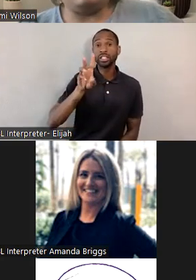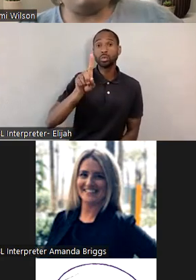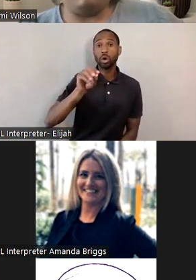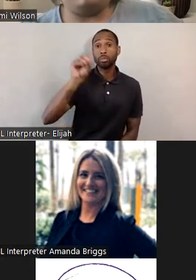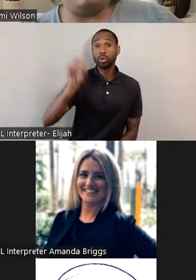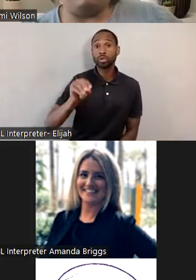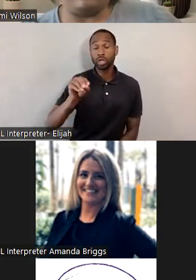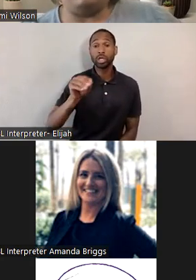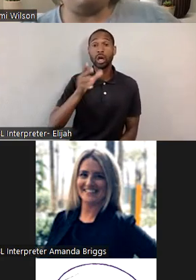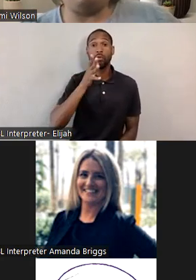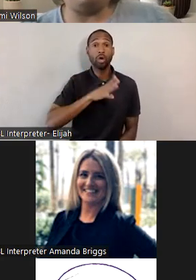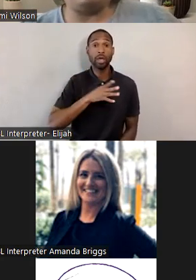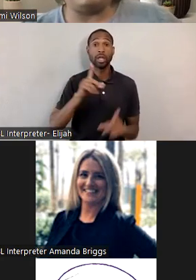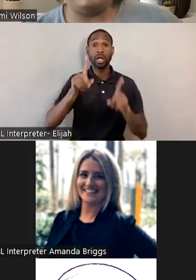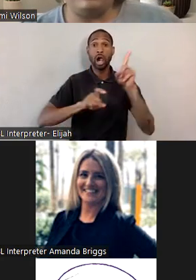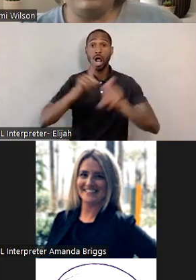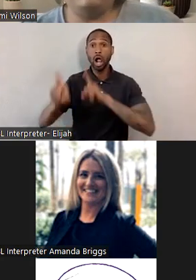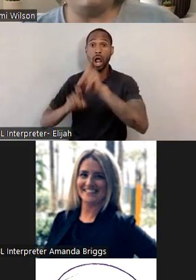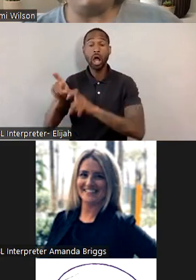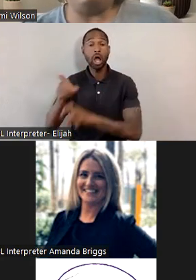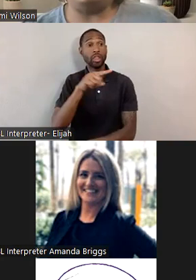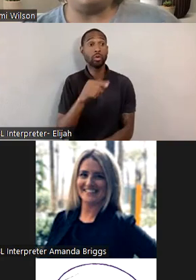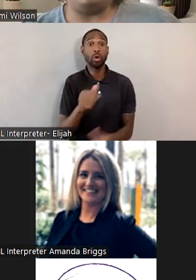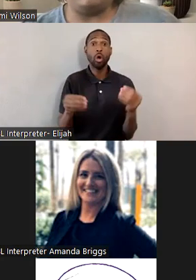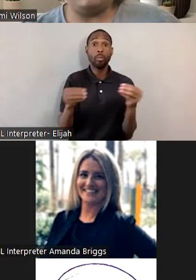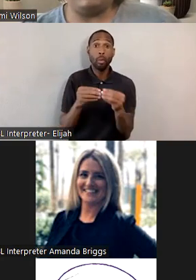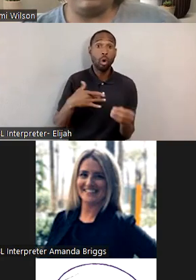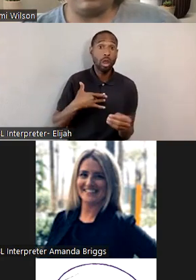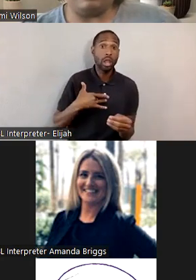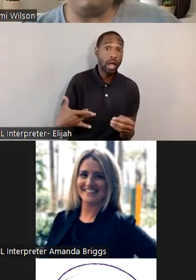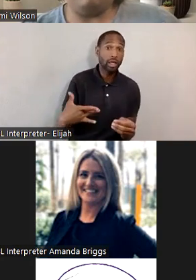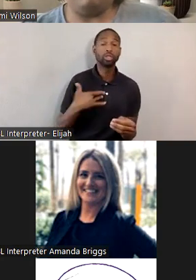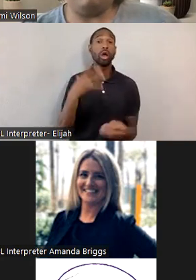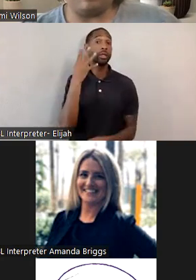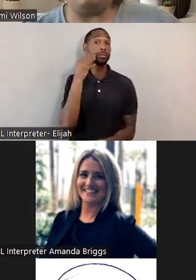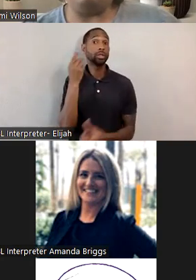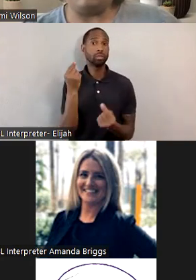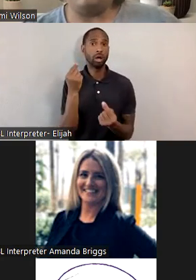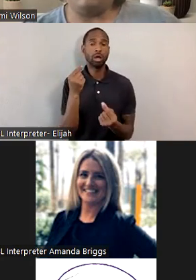of the women surveyed were more likely to have experience an overdose.